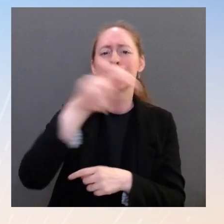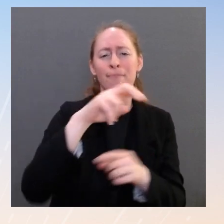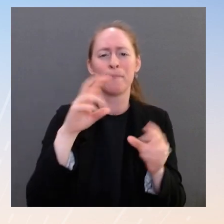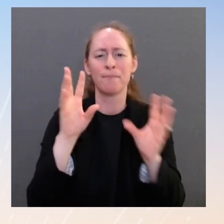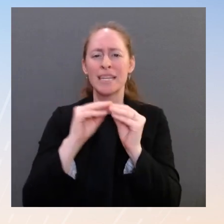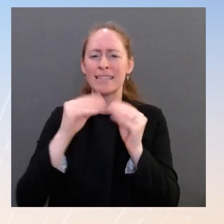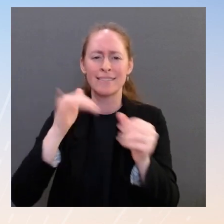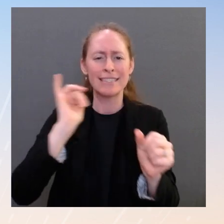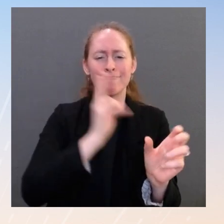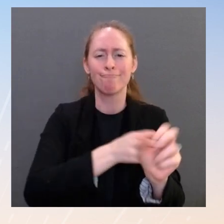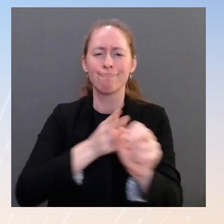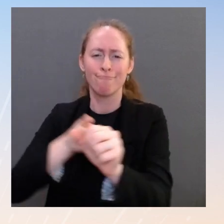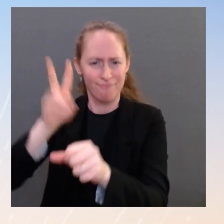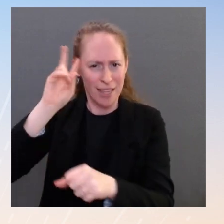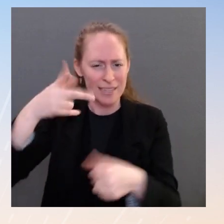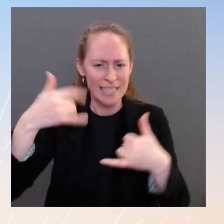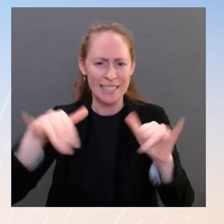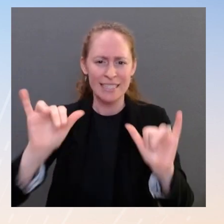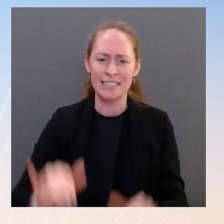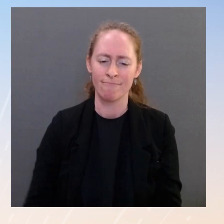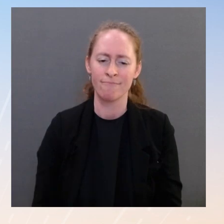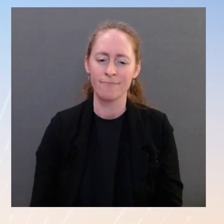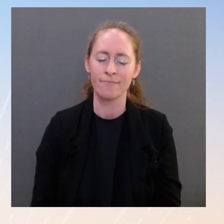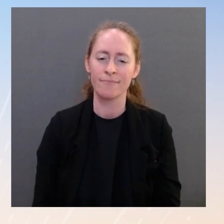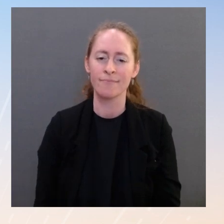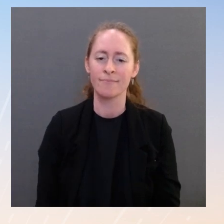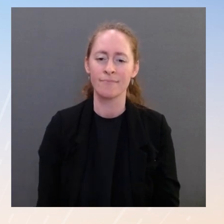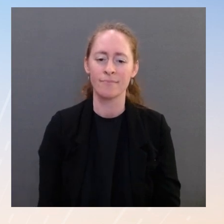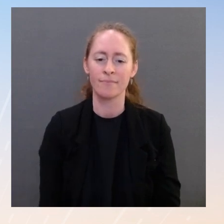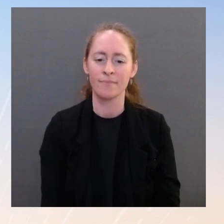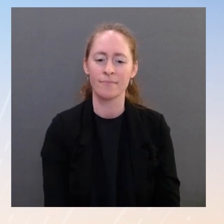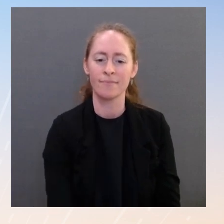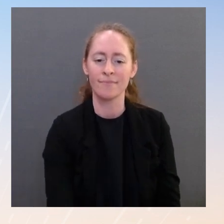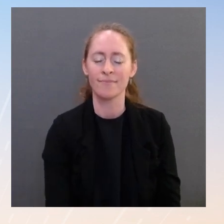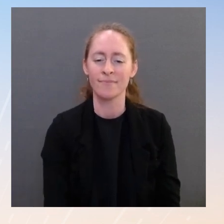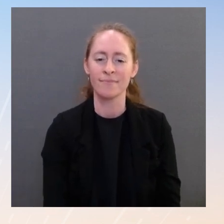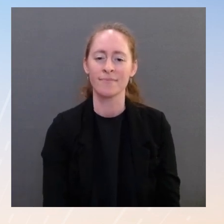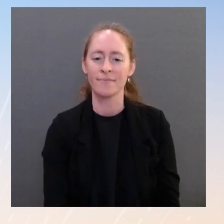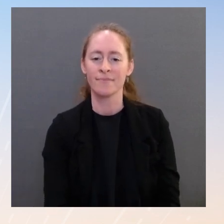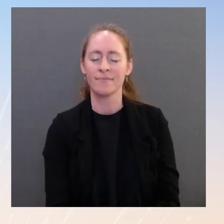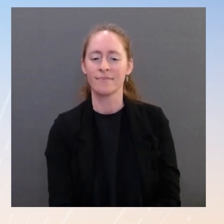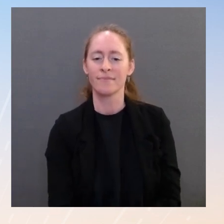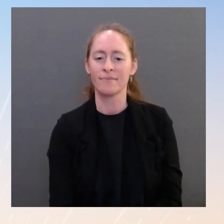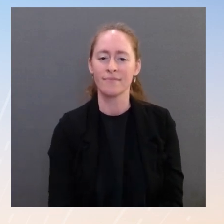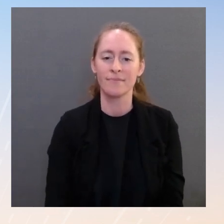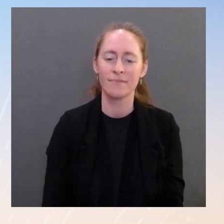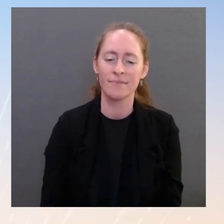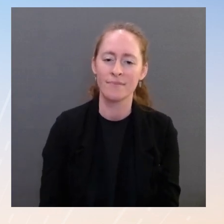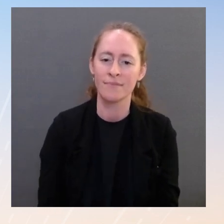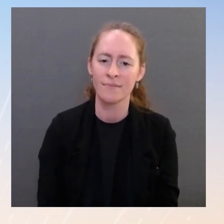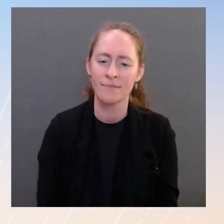and then I can come to you next. Oh, go ahead. So polite. Go ahead. The Press: Do you have any reaction to Boeing